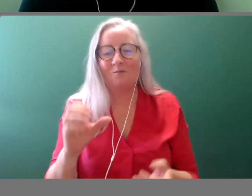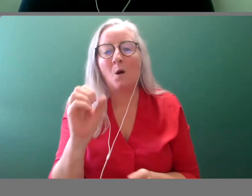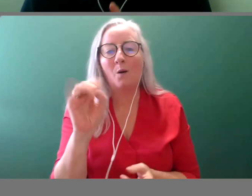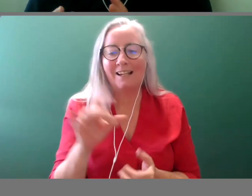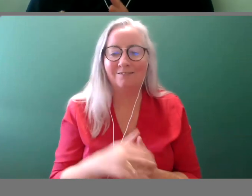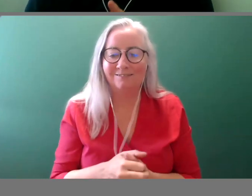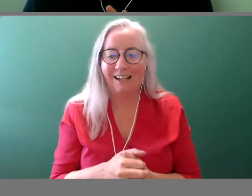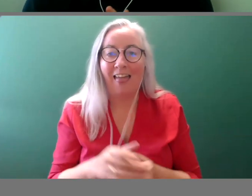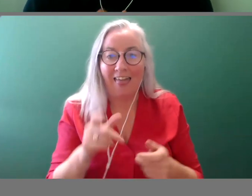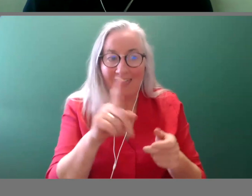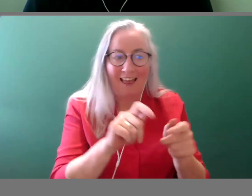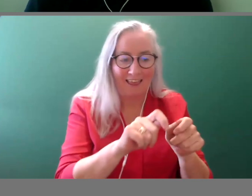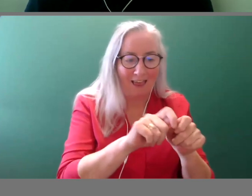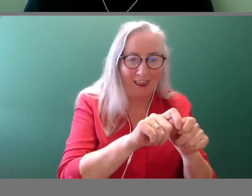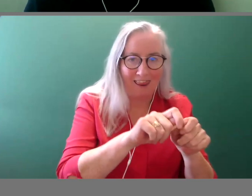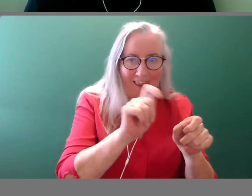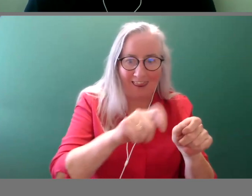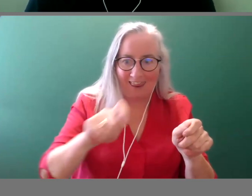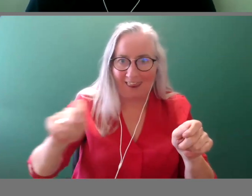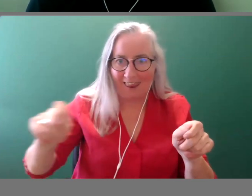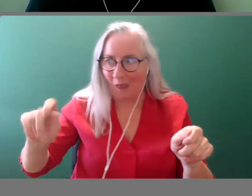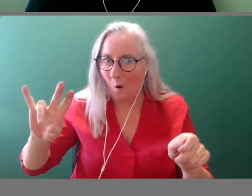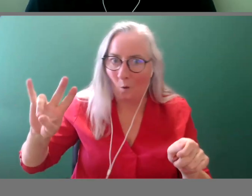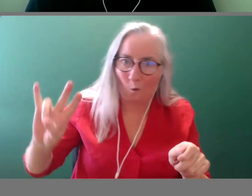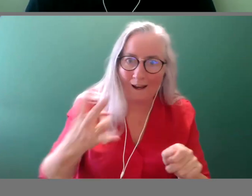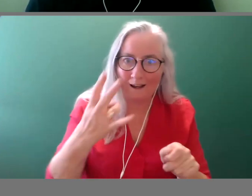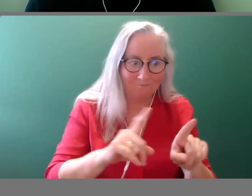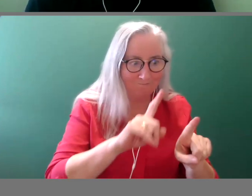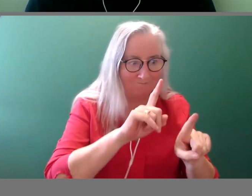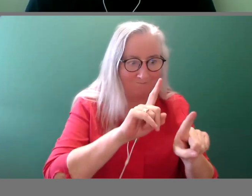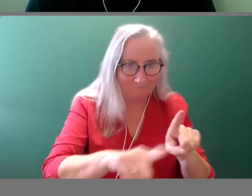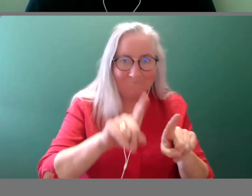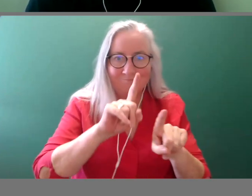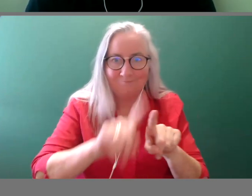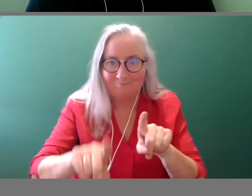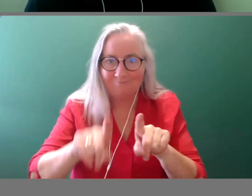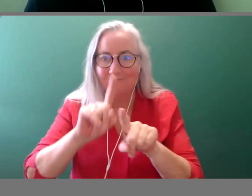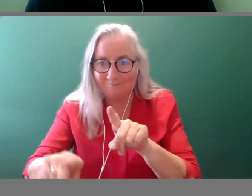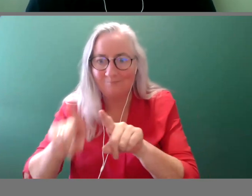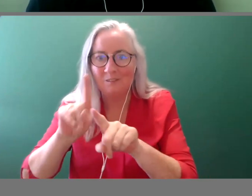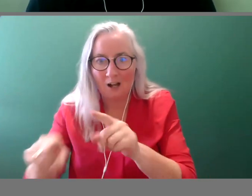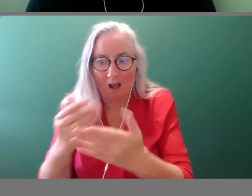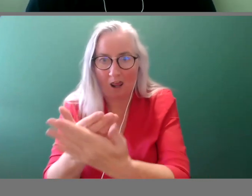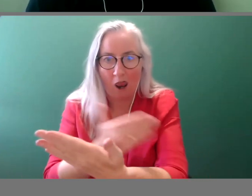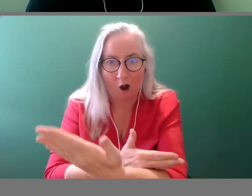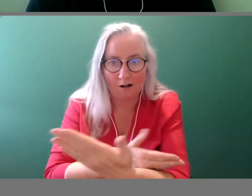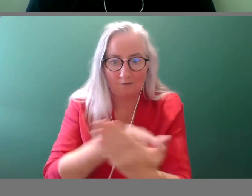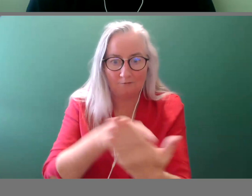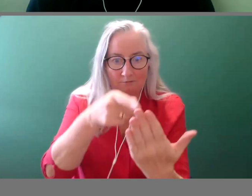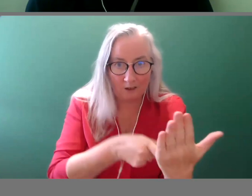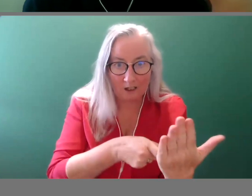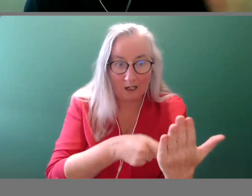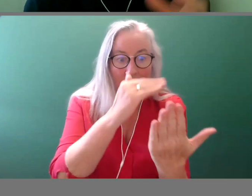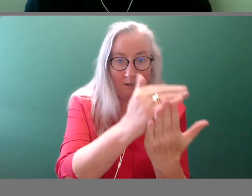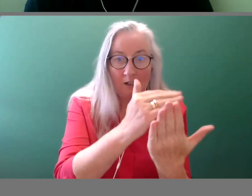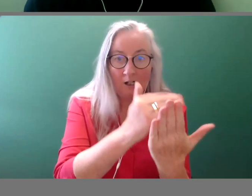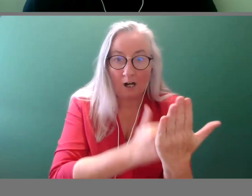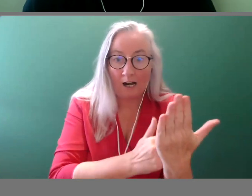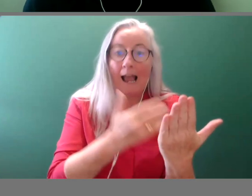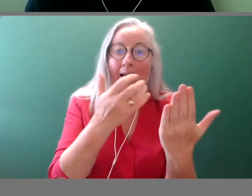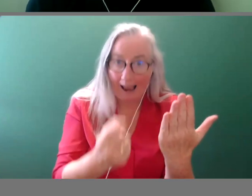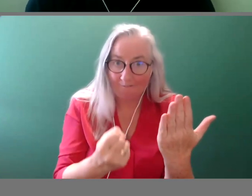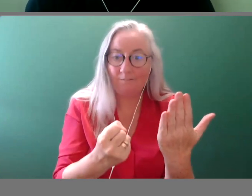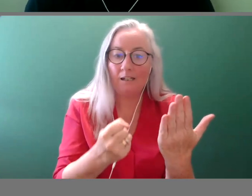a bit of a rapid run through a whole series of legislation that have a greater or less impact on